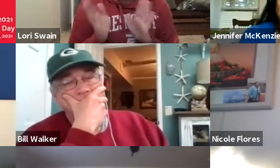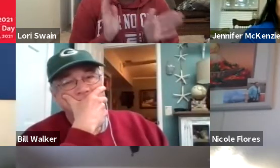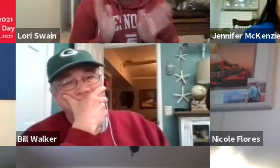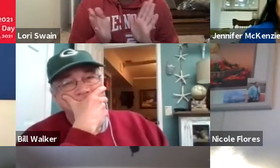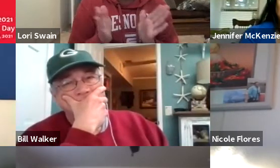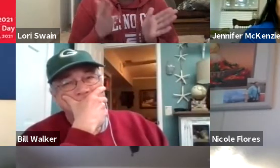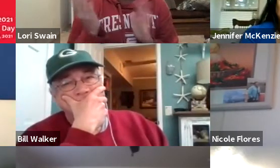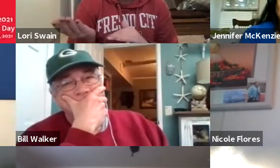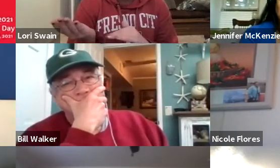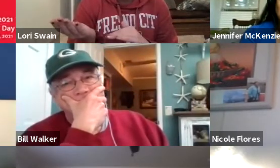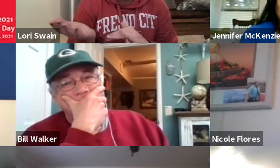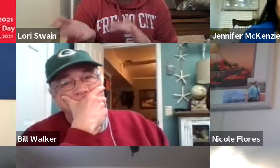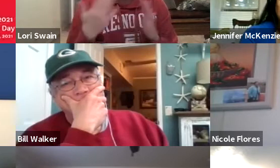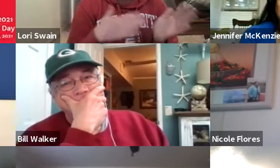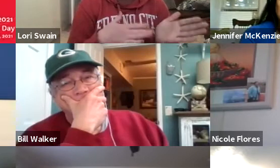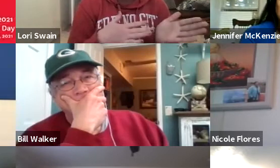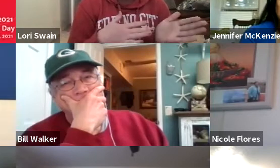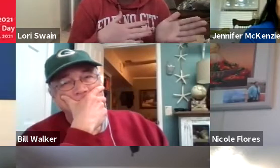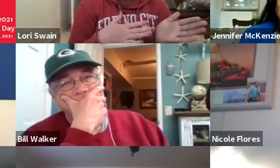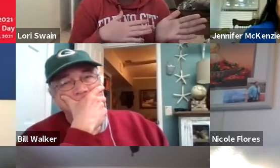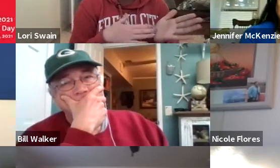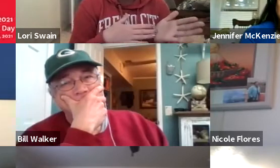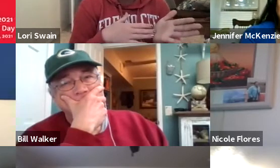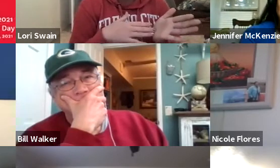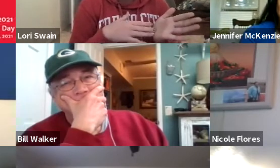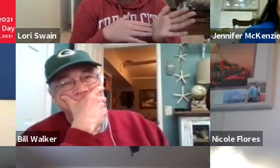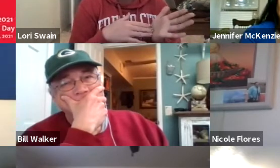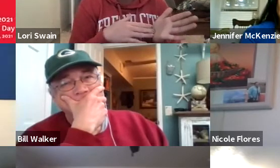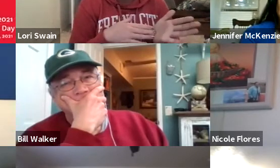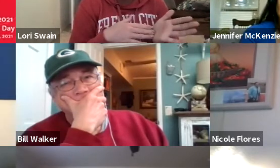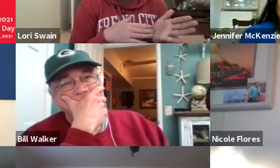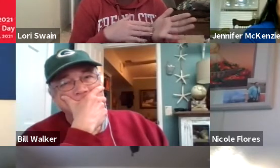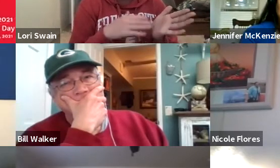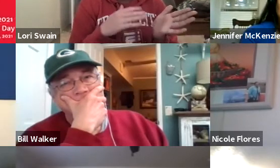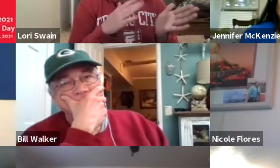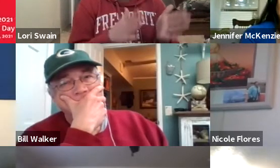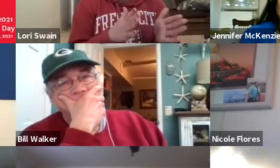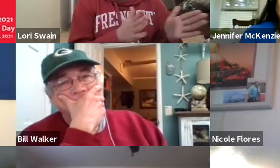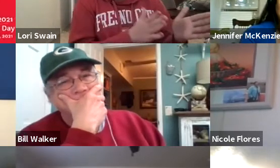semester, it's offered in the evening, and then in the daytime. So when I'm advising a student, I can tell them if you want to be a